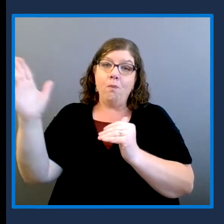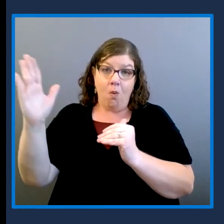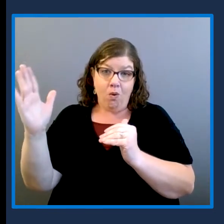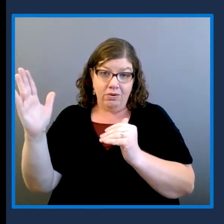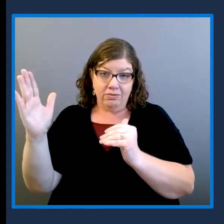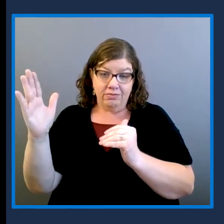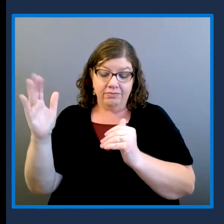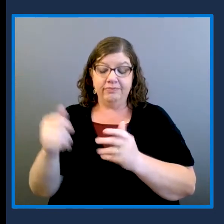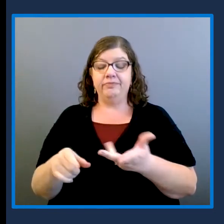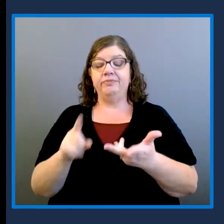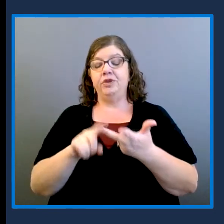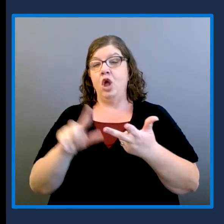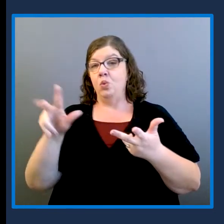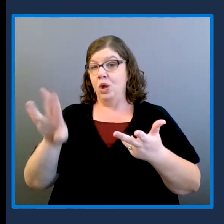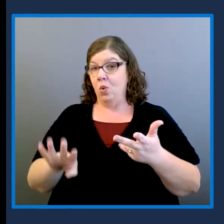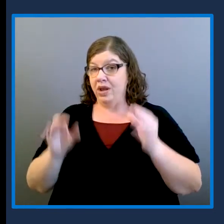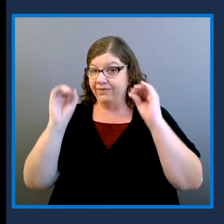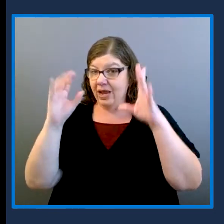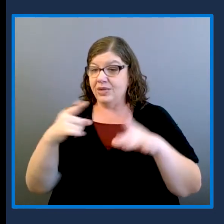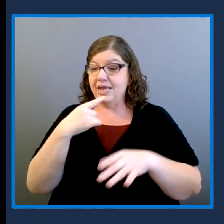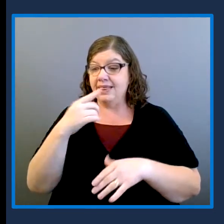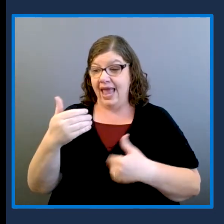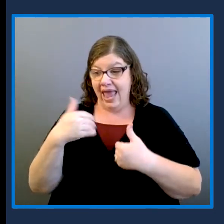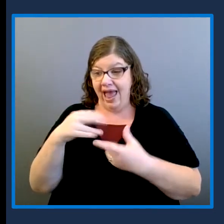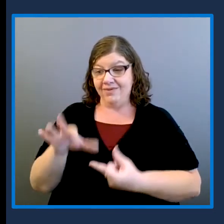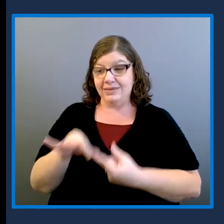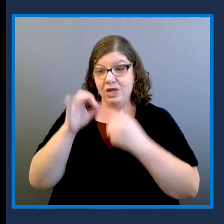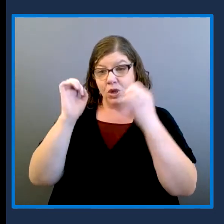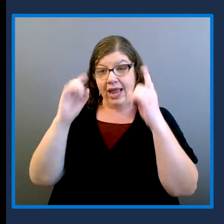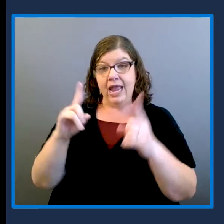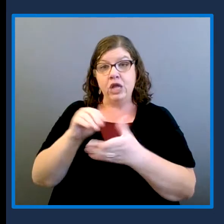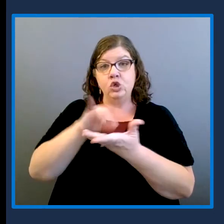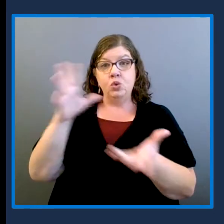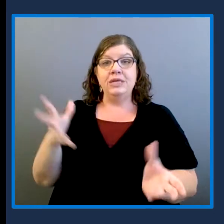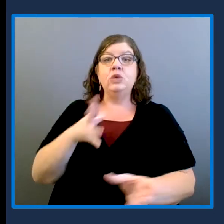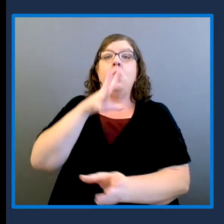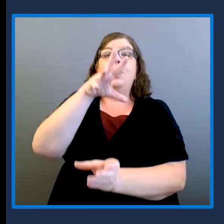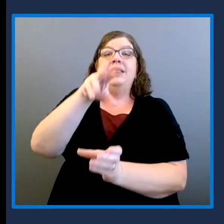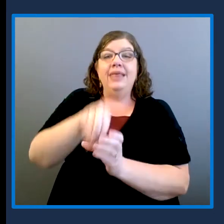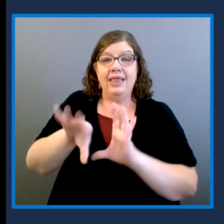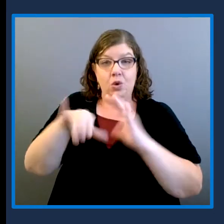and three quarters of educators responded that they have special education students within their